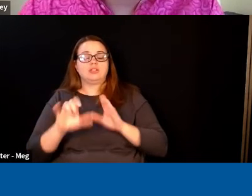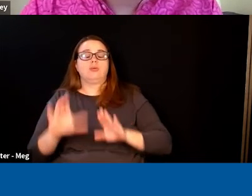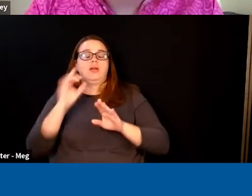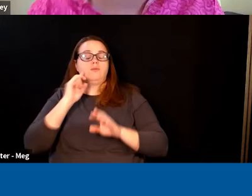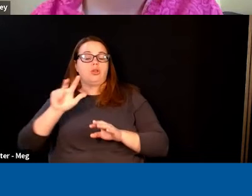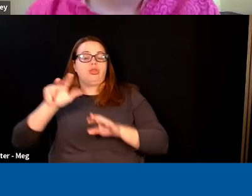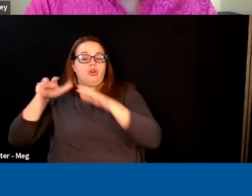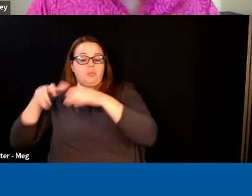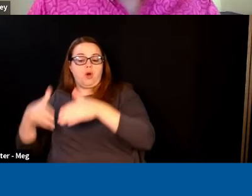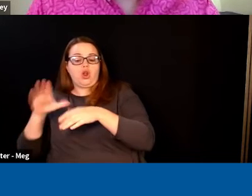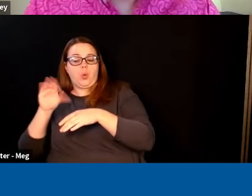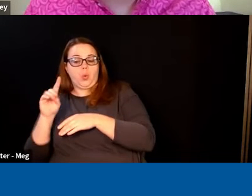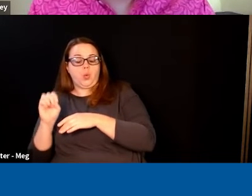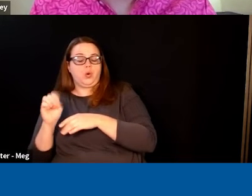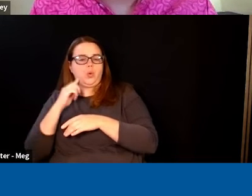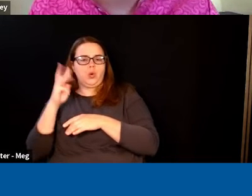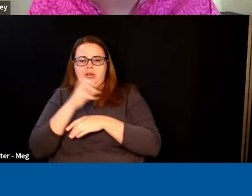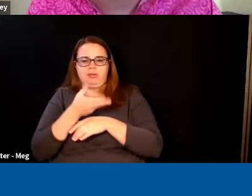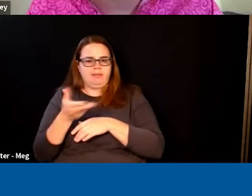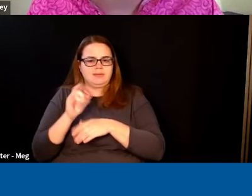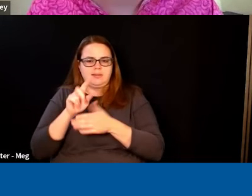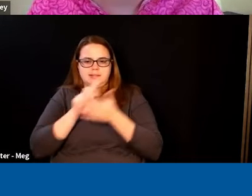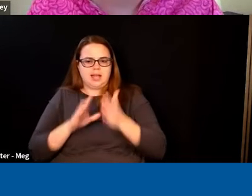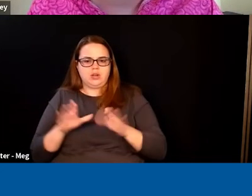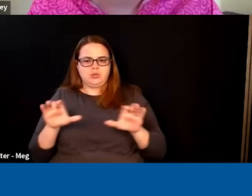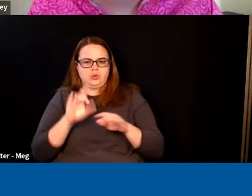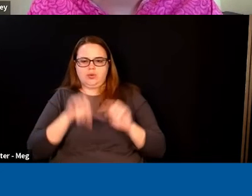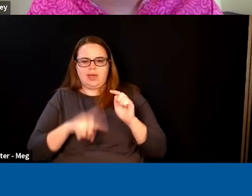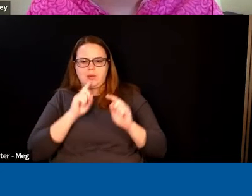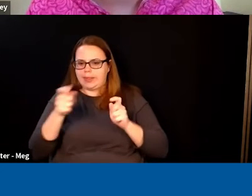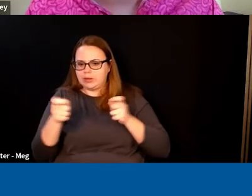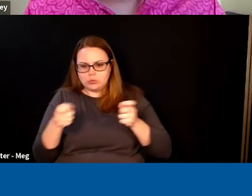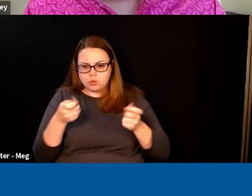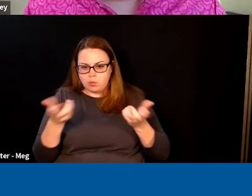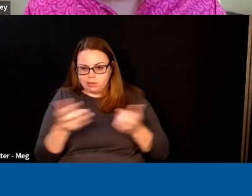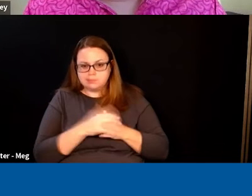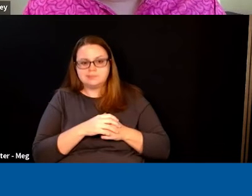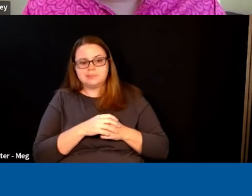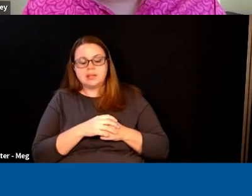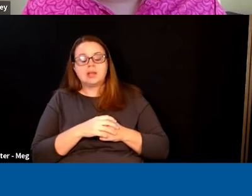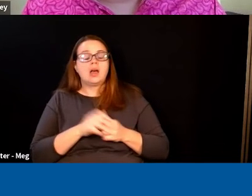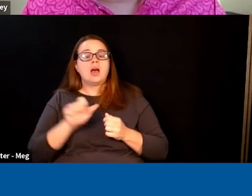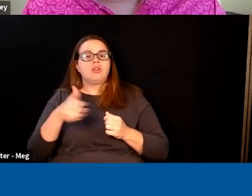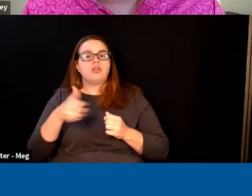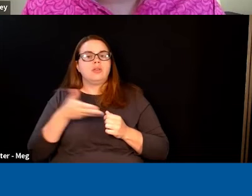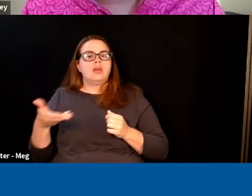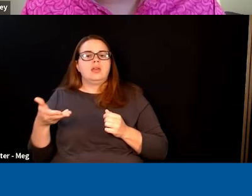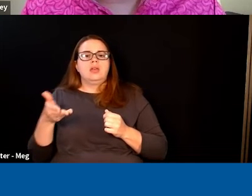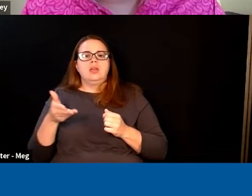or just weird things that designers do that you can't really control. Another thing here, credit to Joe Watkins,